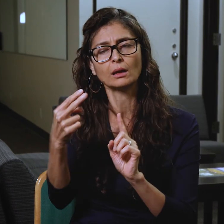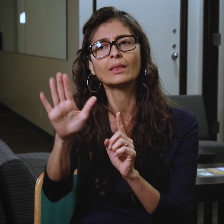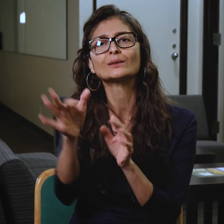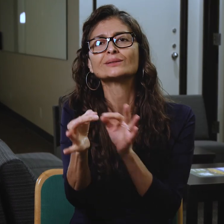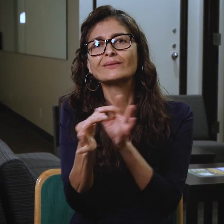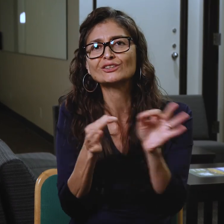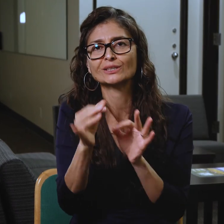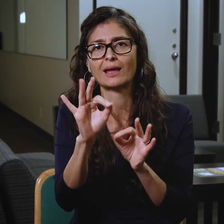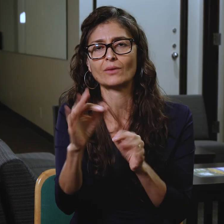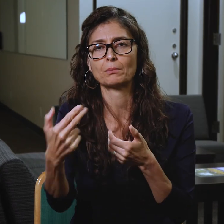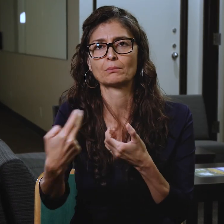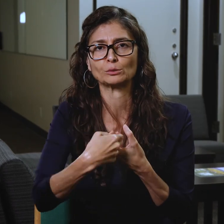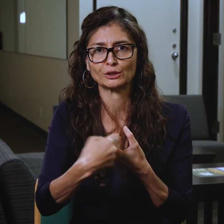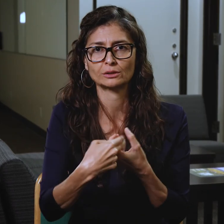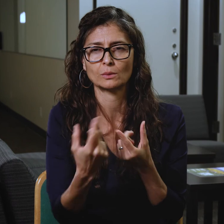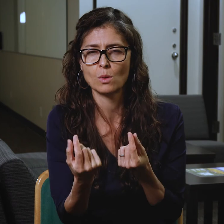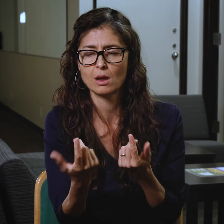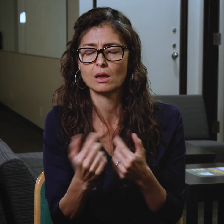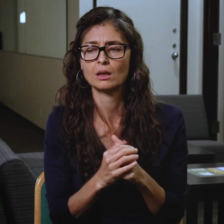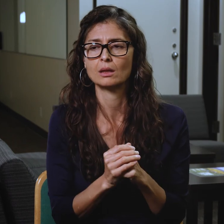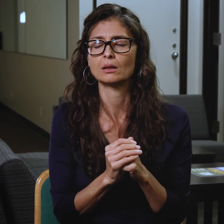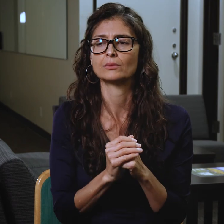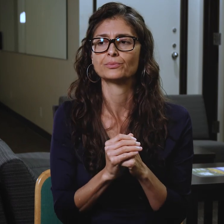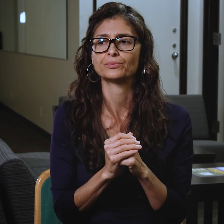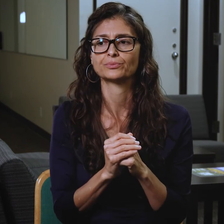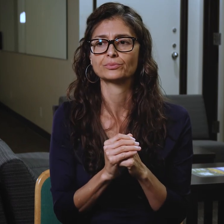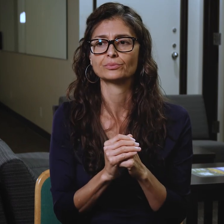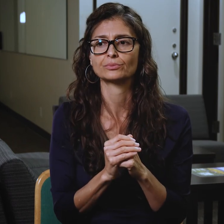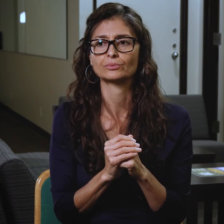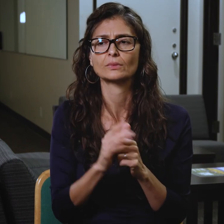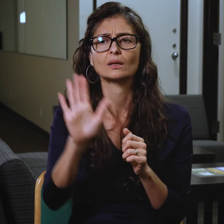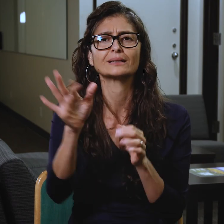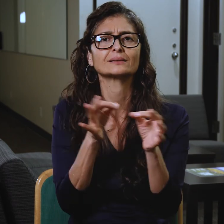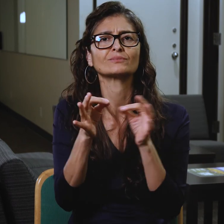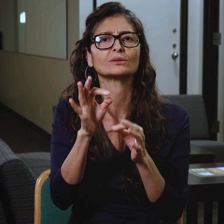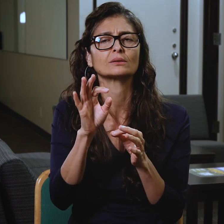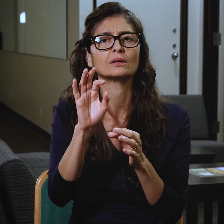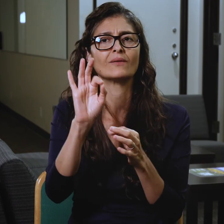learn the reasons behind their level of participation and what participation means to them.